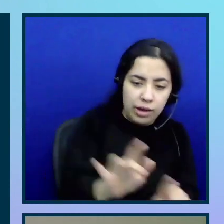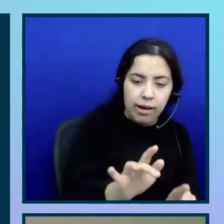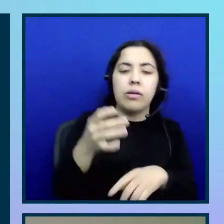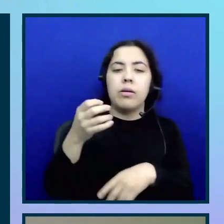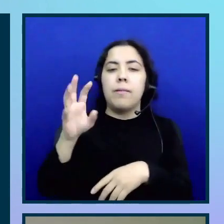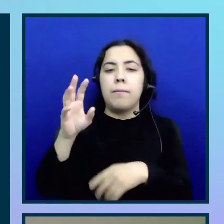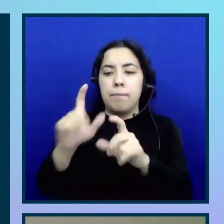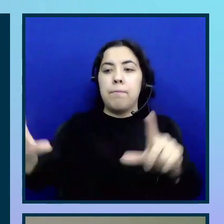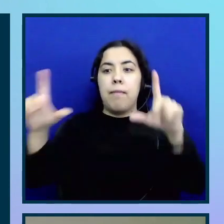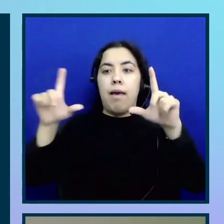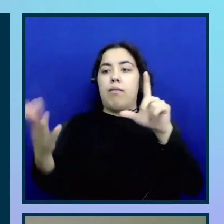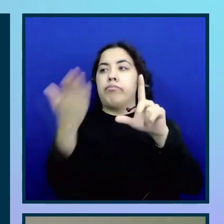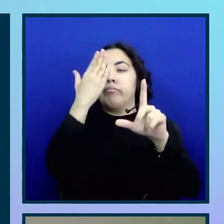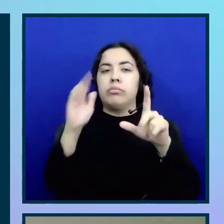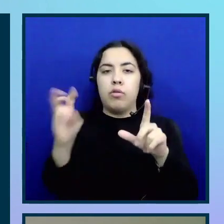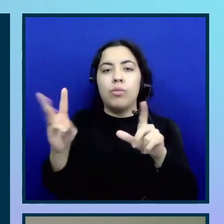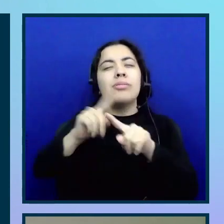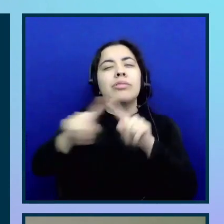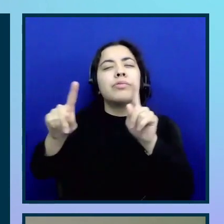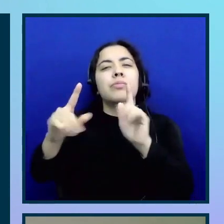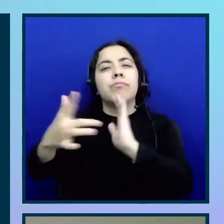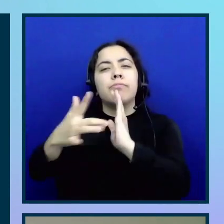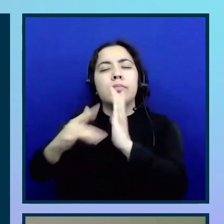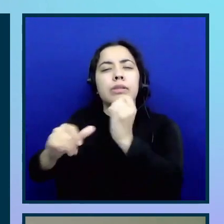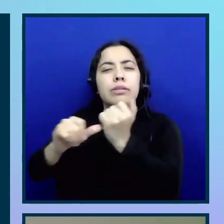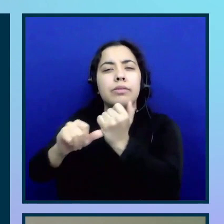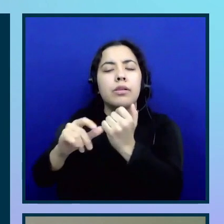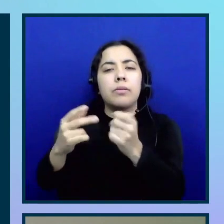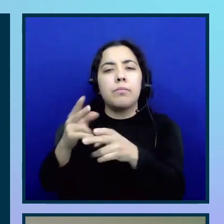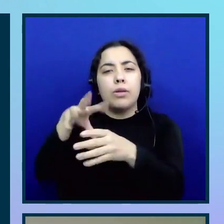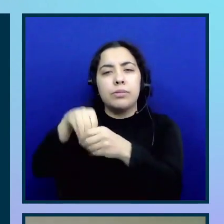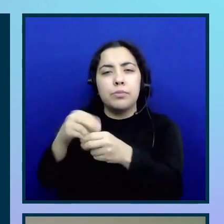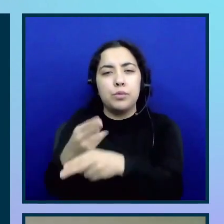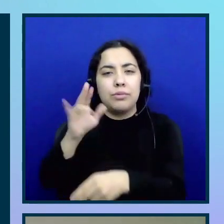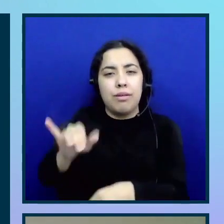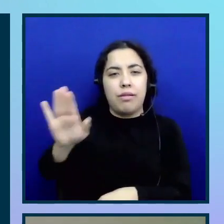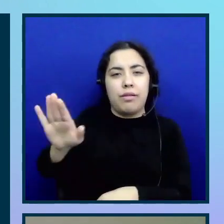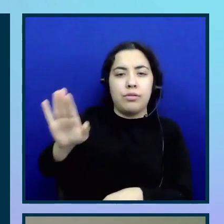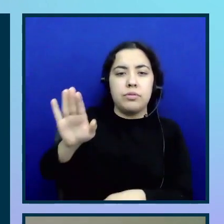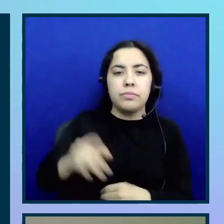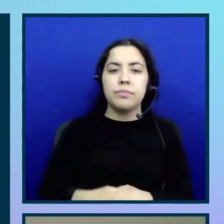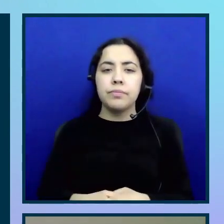all of those were assistive tech that was used by participants. And some of the takeaways, this makes me sound good,